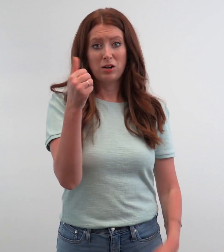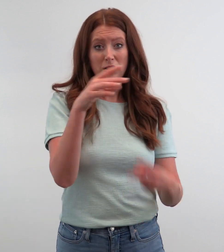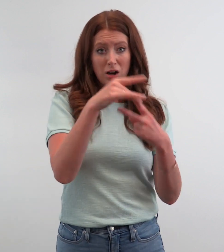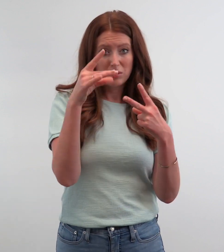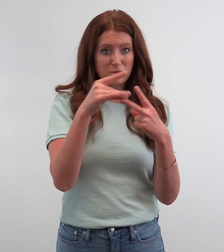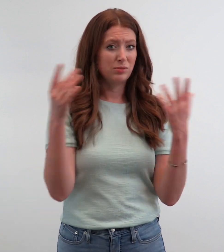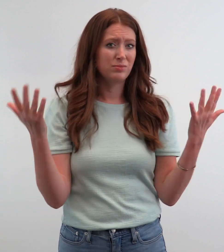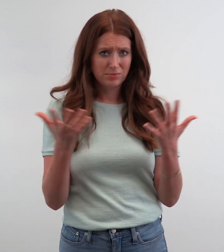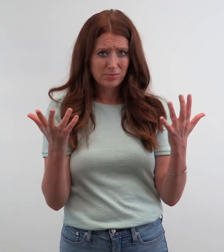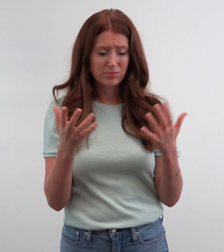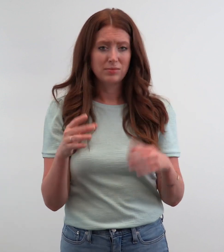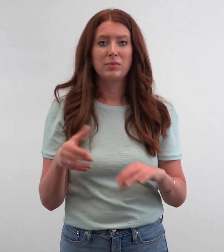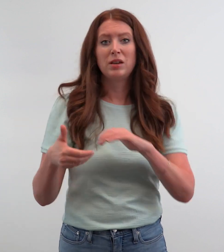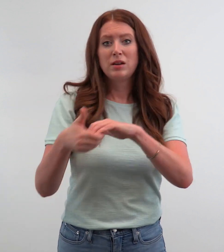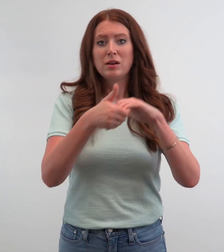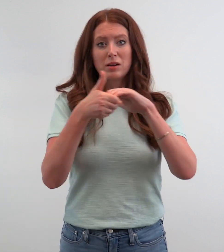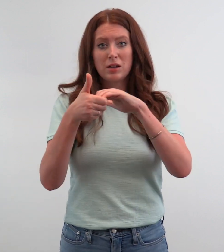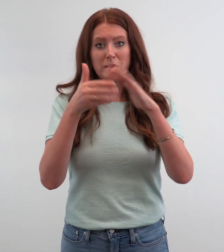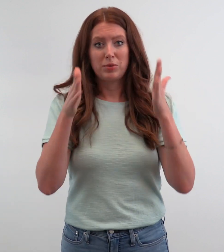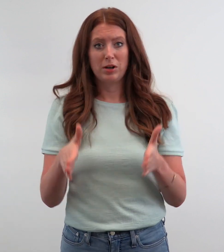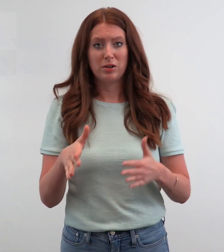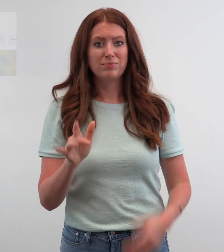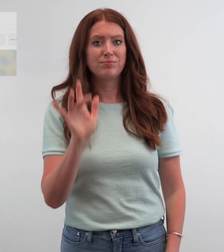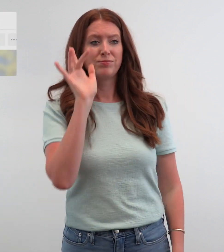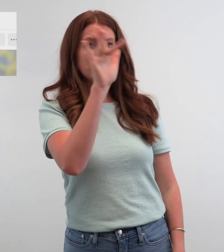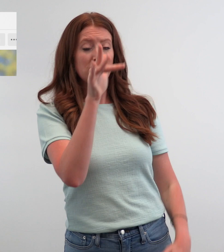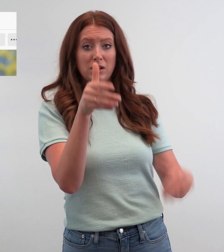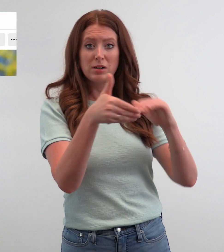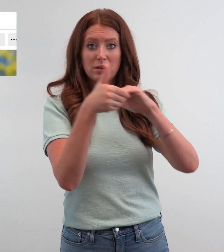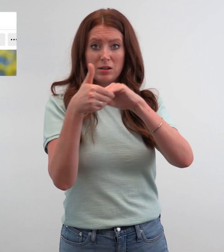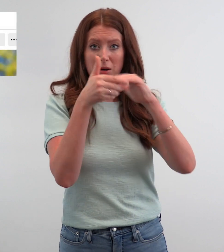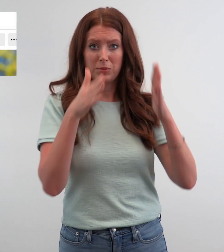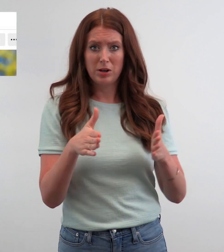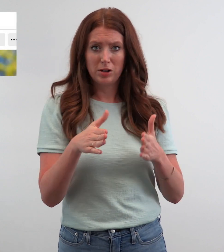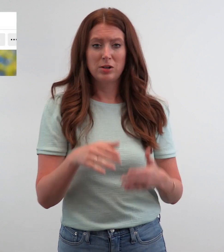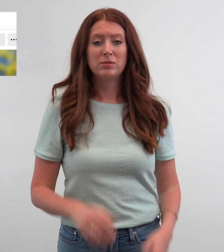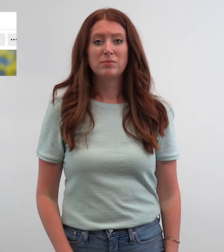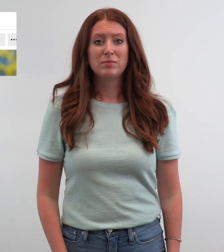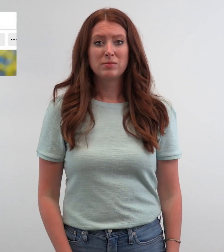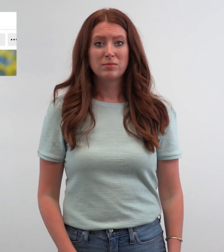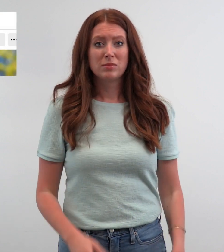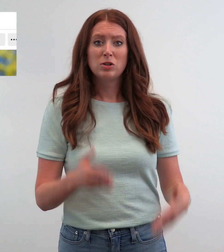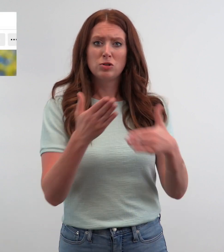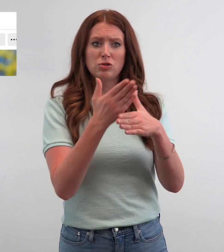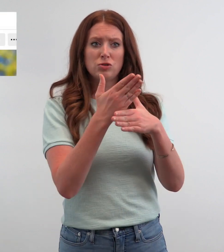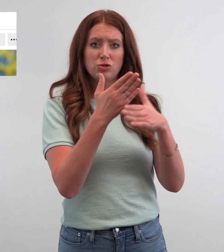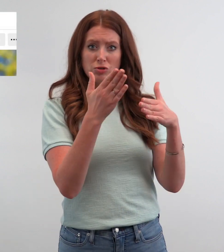Another option is collaborator. Hit collaborator,